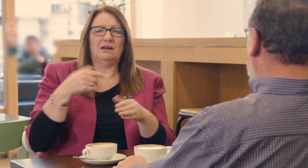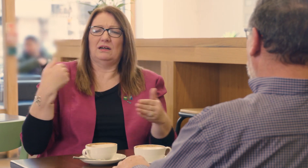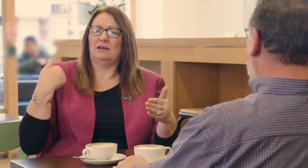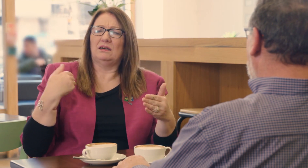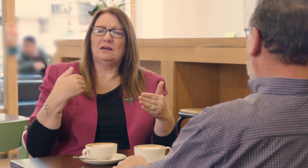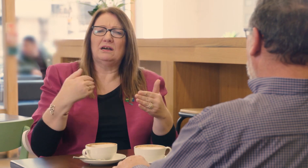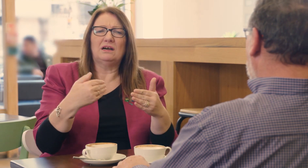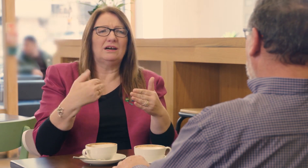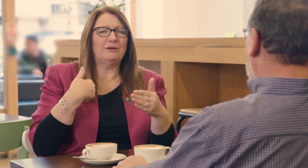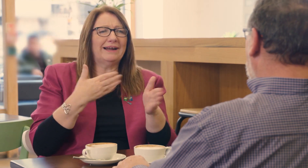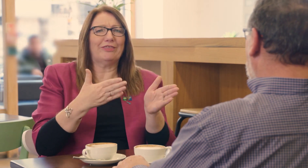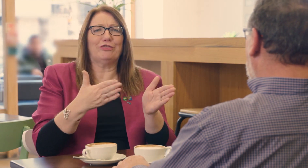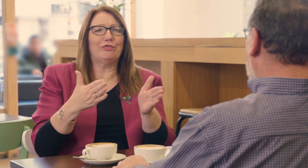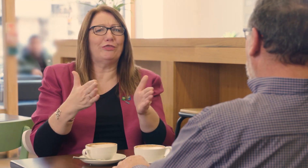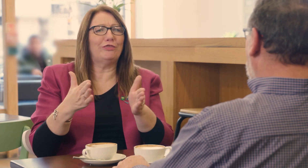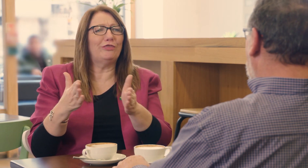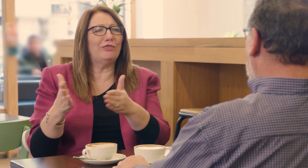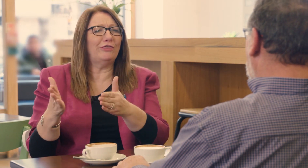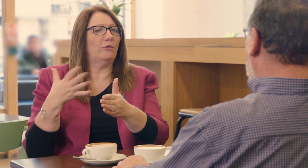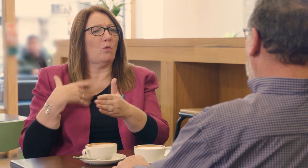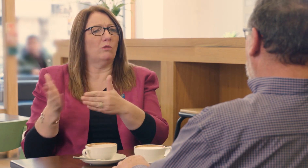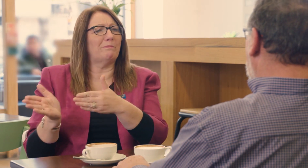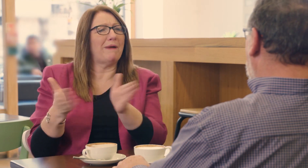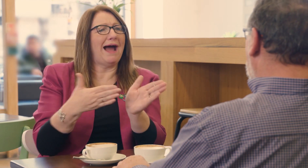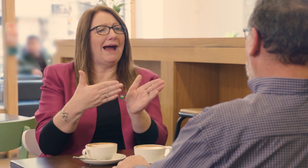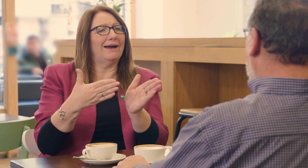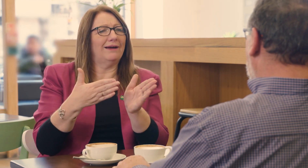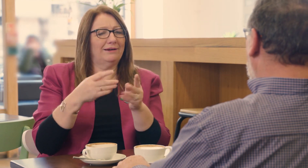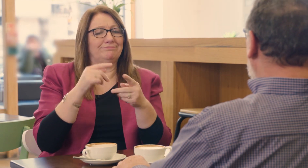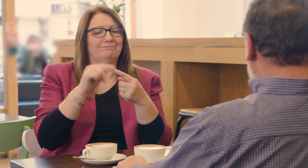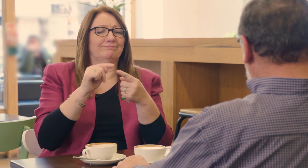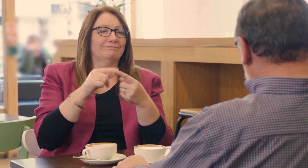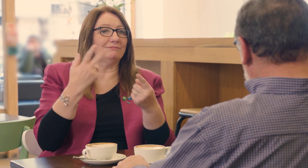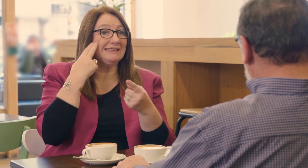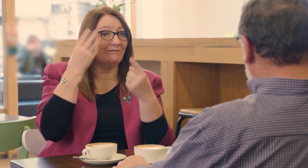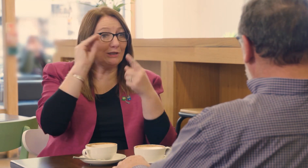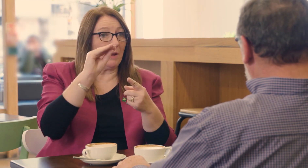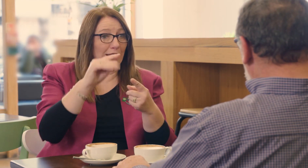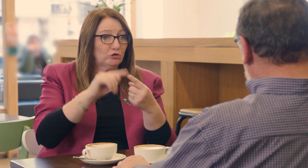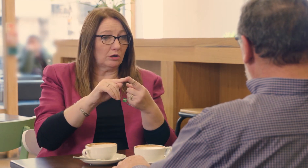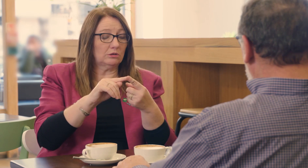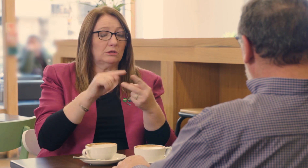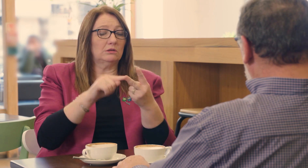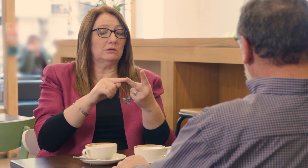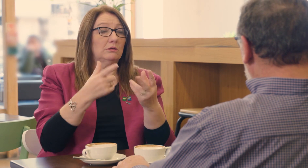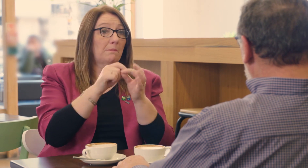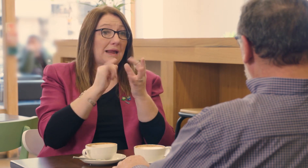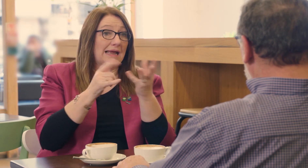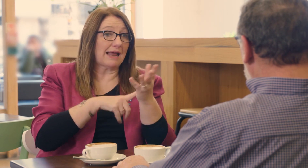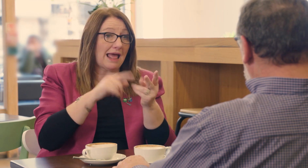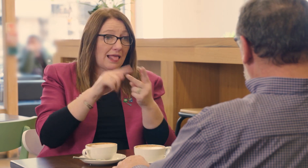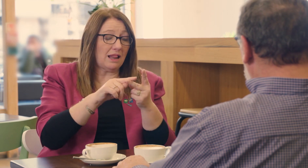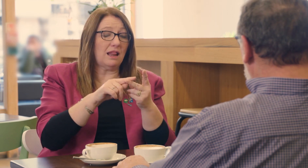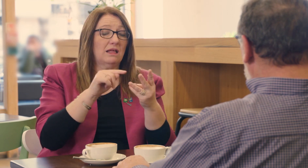It seems to me, we moved away from the original purpose. I want to steer us back to that focus of Deaf education, BSL